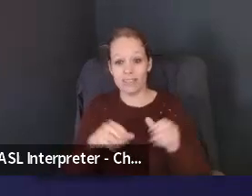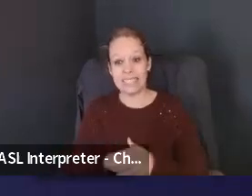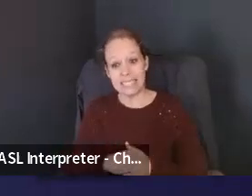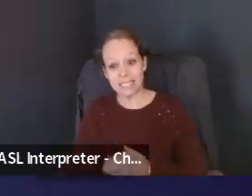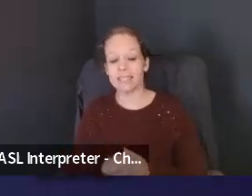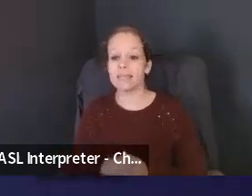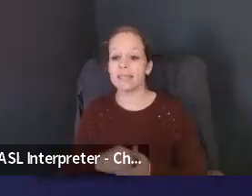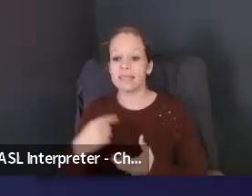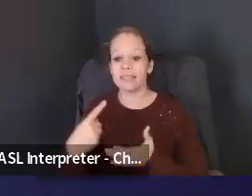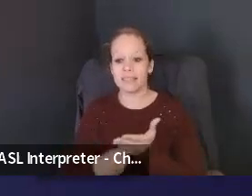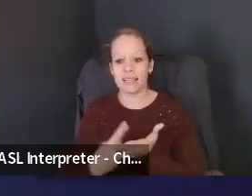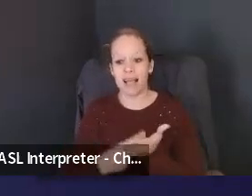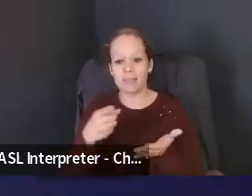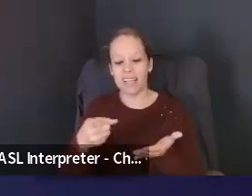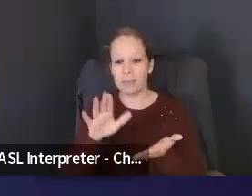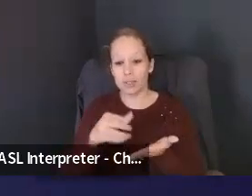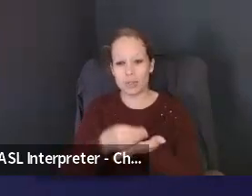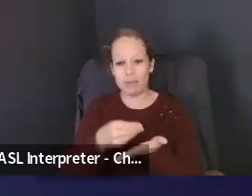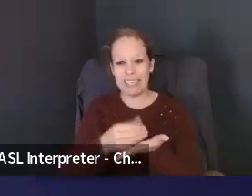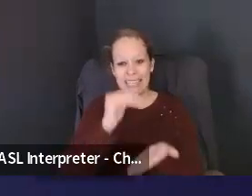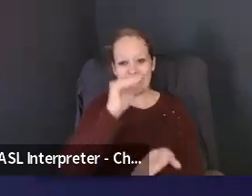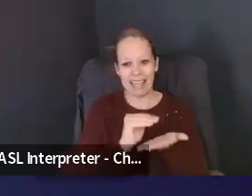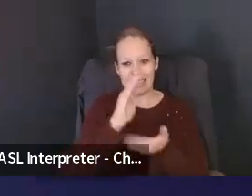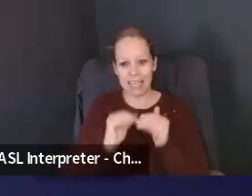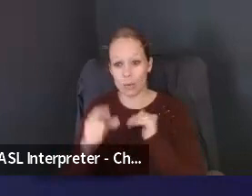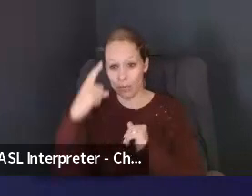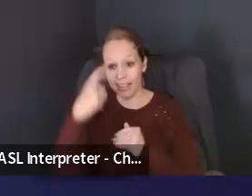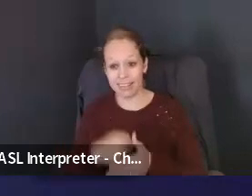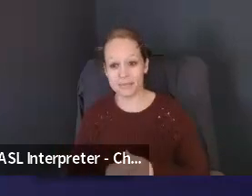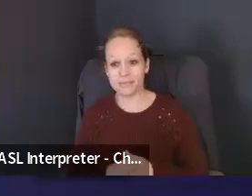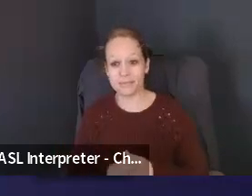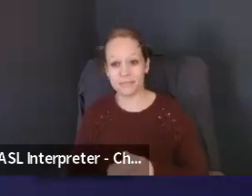eyes are a little bit bigger than your budget. And you need to figure out what's the absolute